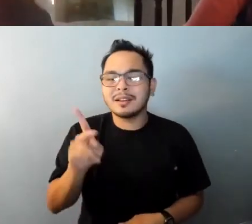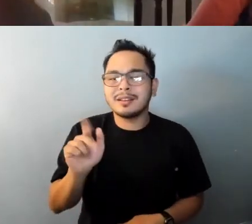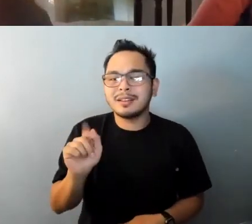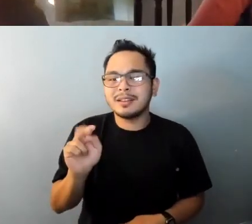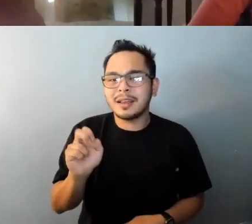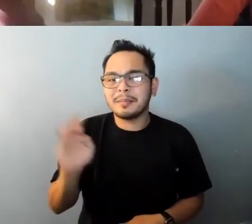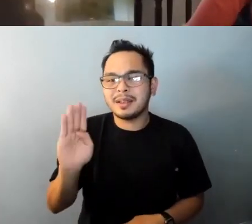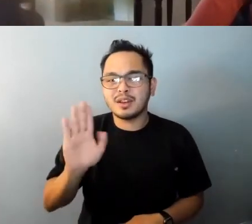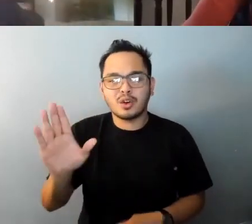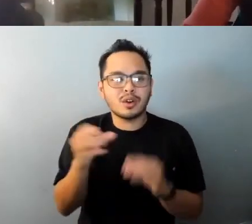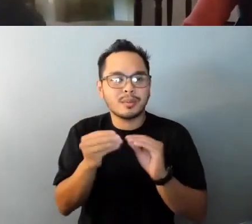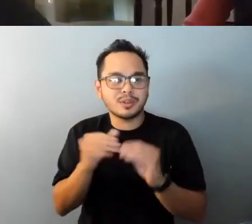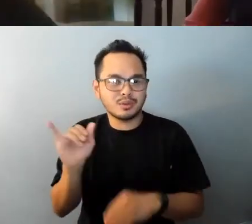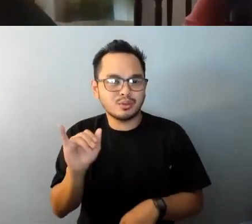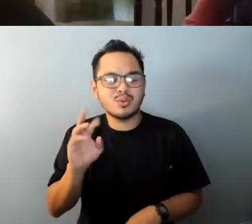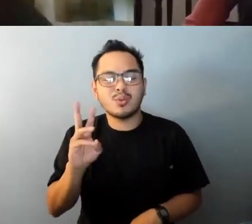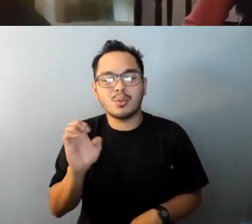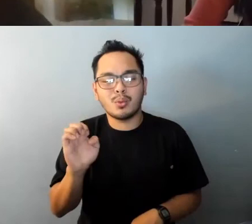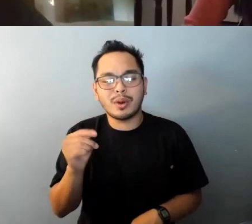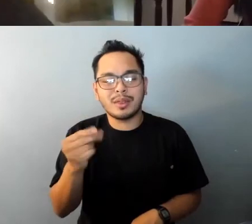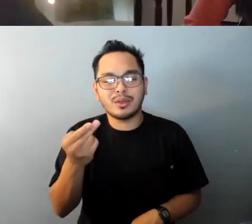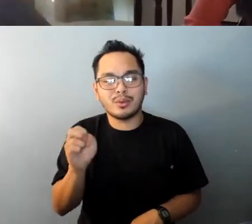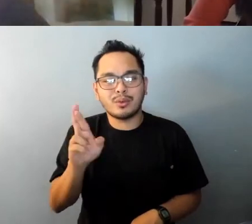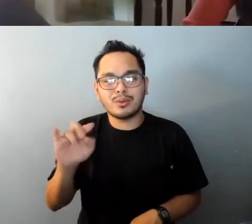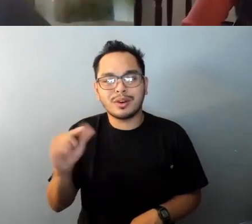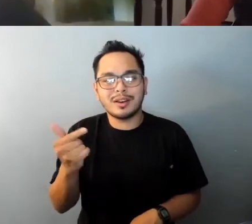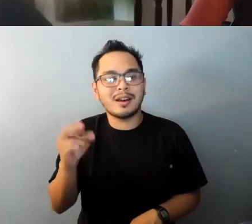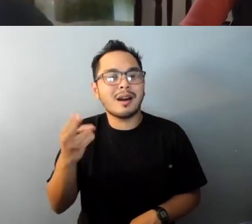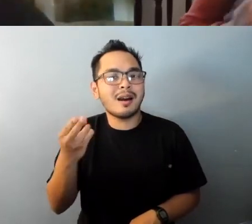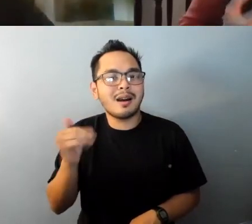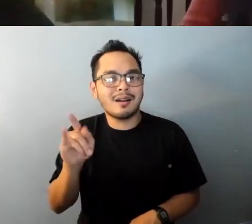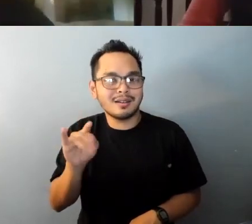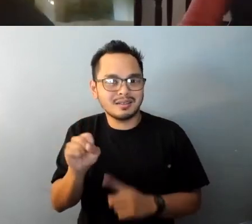much, I love her Wuthering Heights books and I laugh so hard. But I did not know there